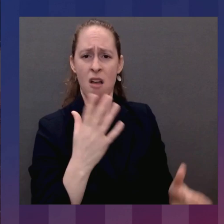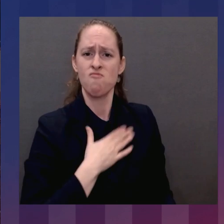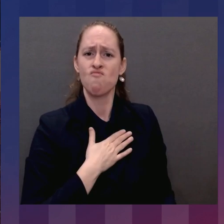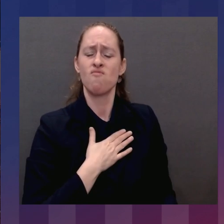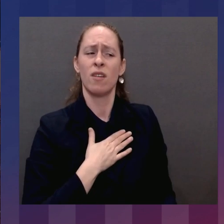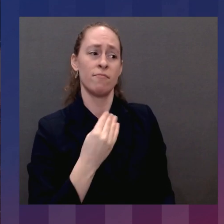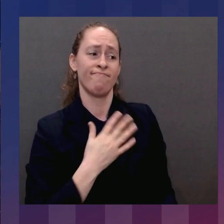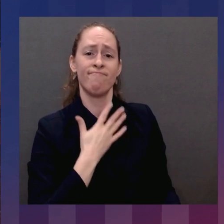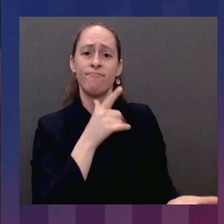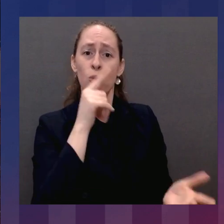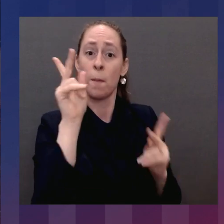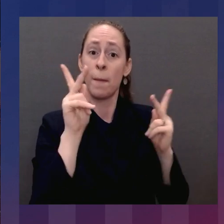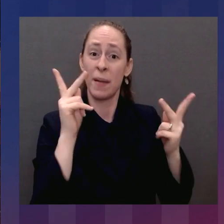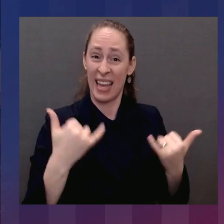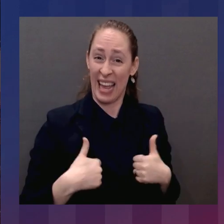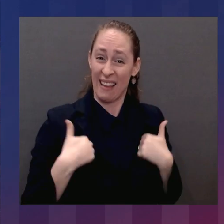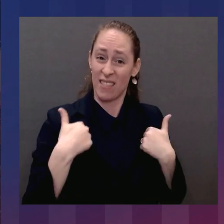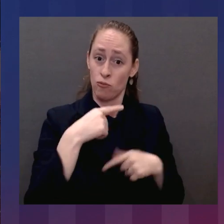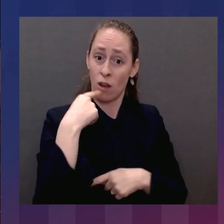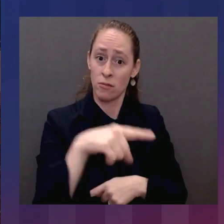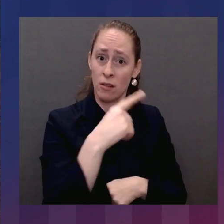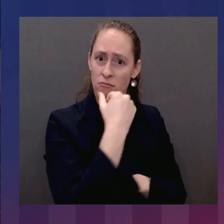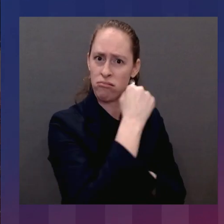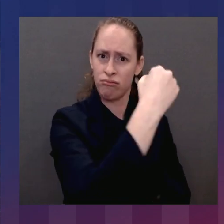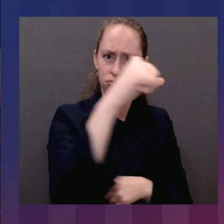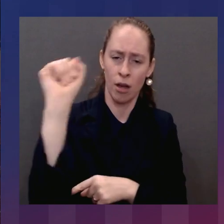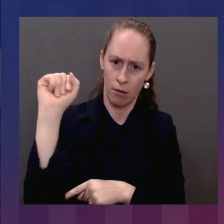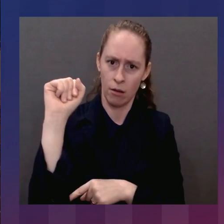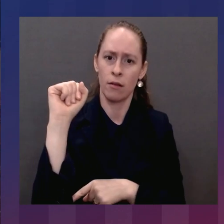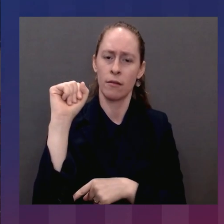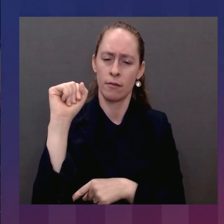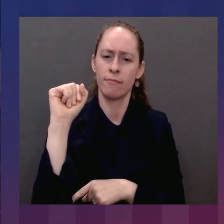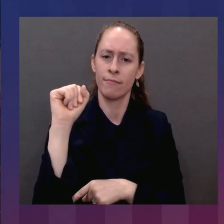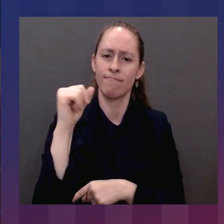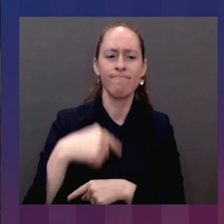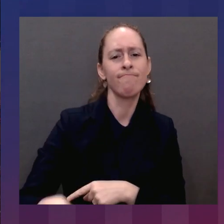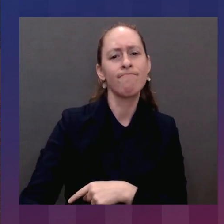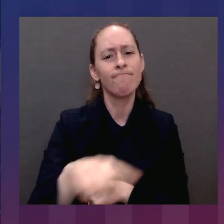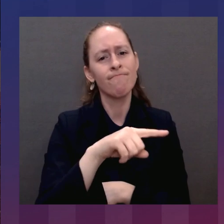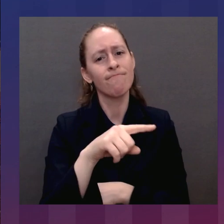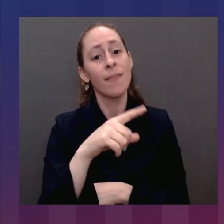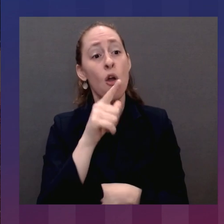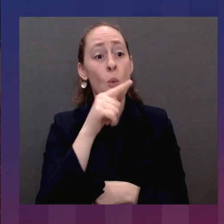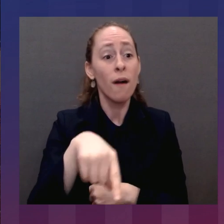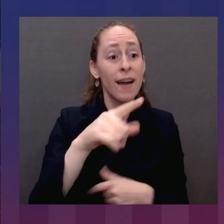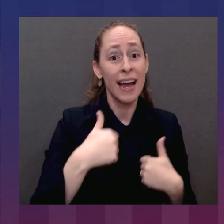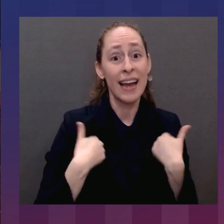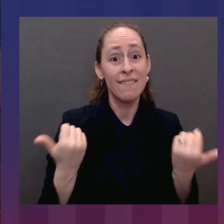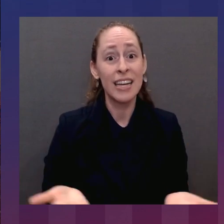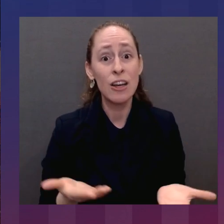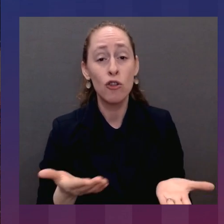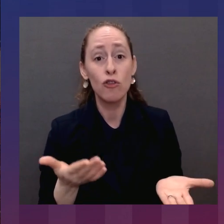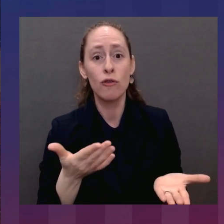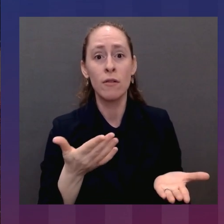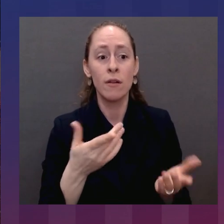that connects our two nations we stand with you. We stand with you. Putin may circle Kyiv with tanks,